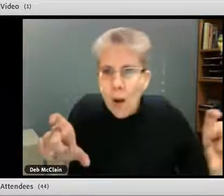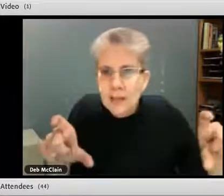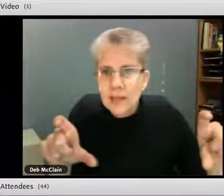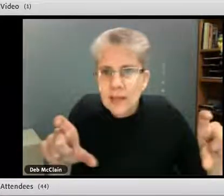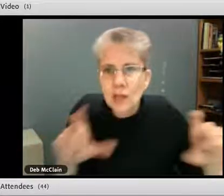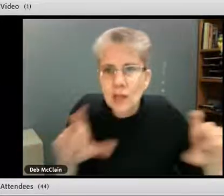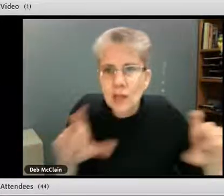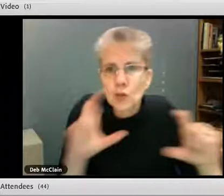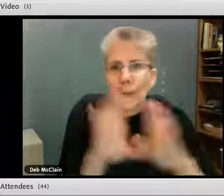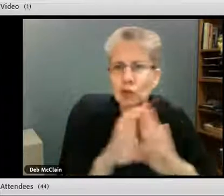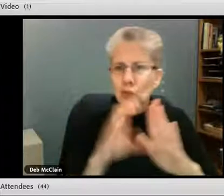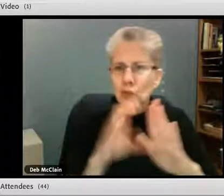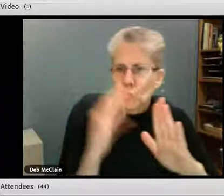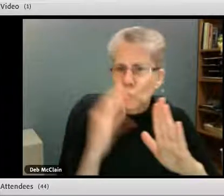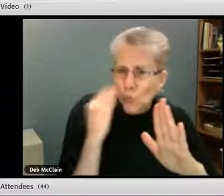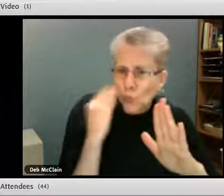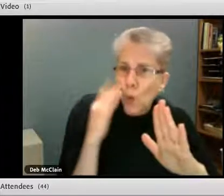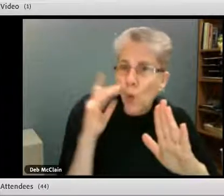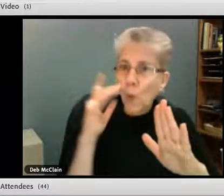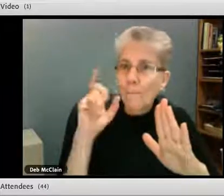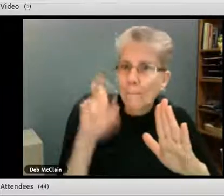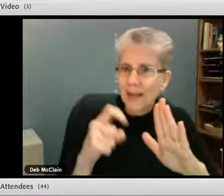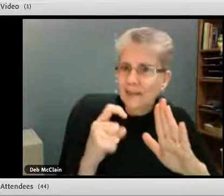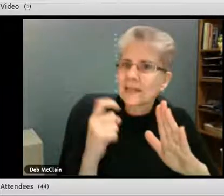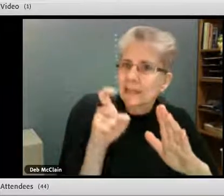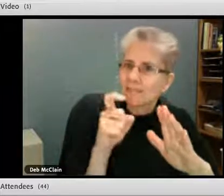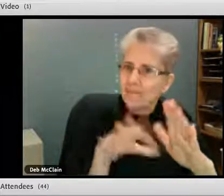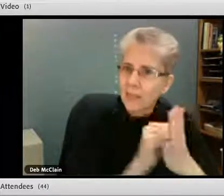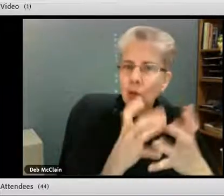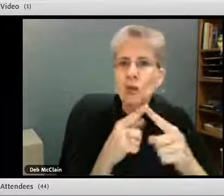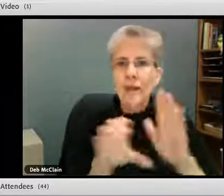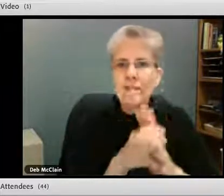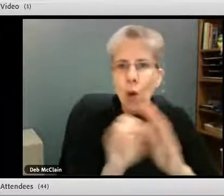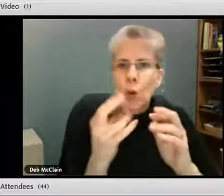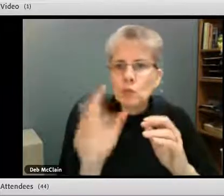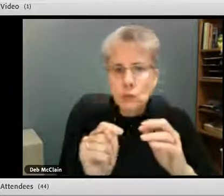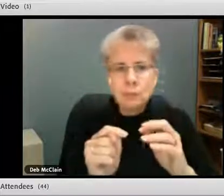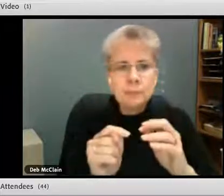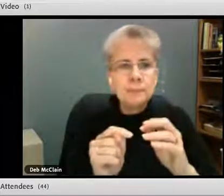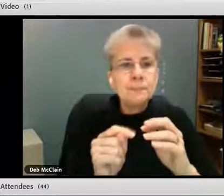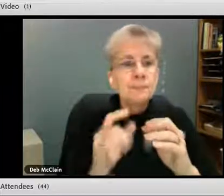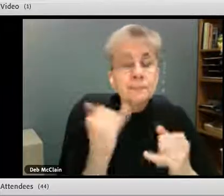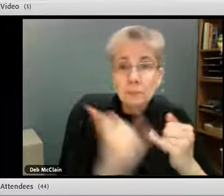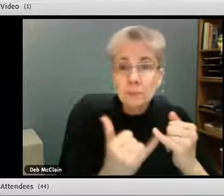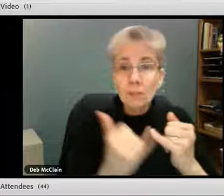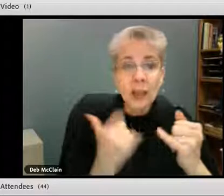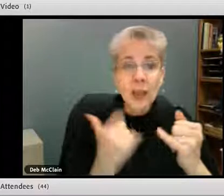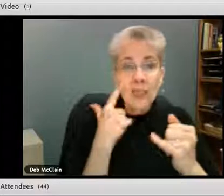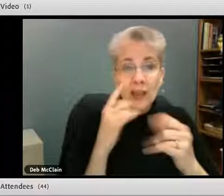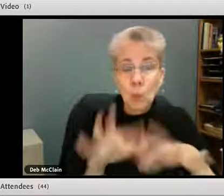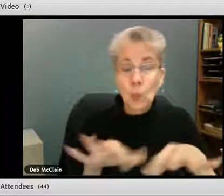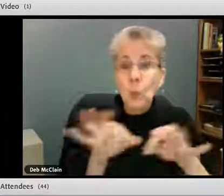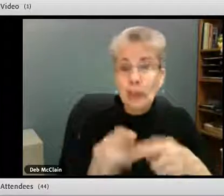Do you want it to be a photo shoot? And lastly, and I think this is really unique, and this is important is color.